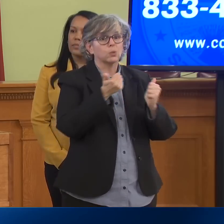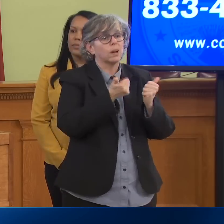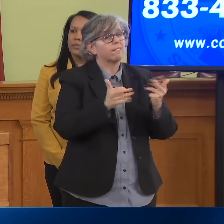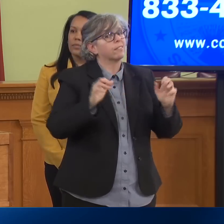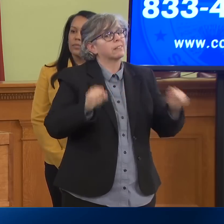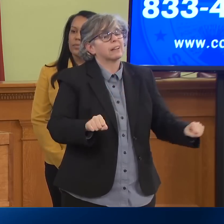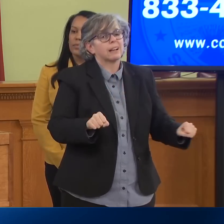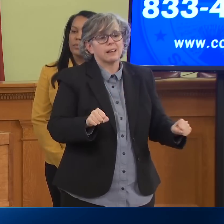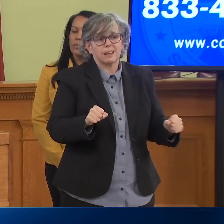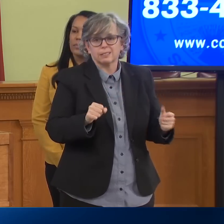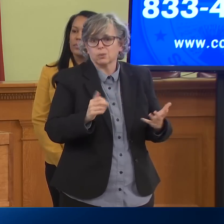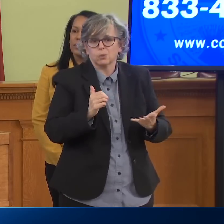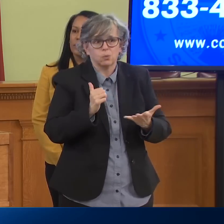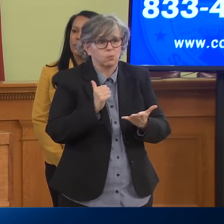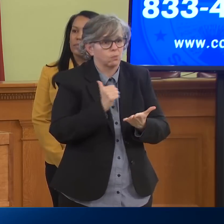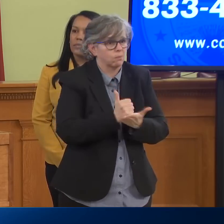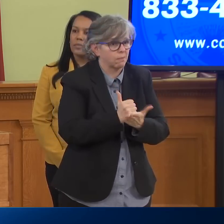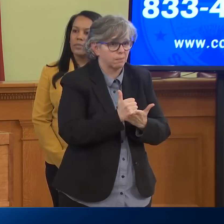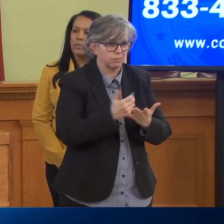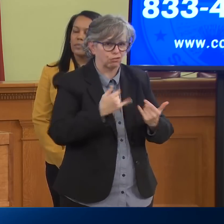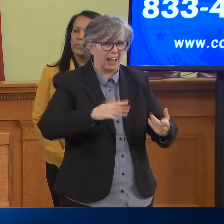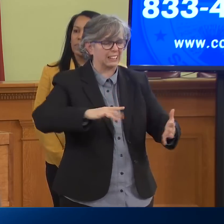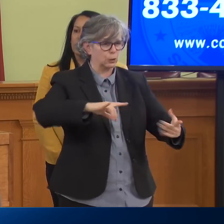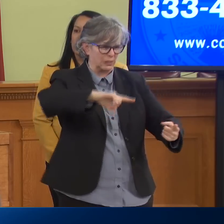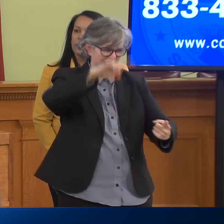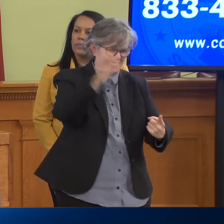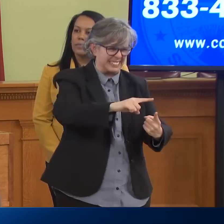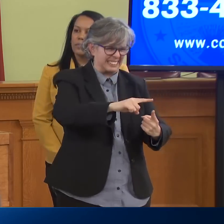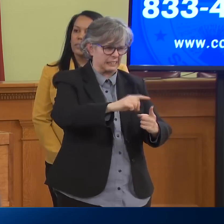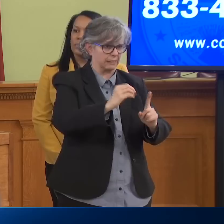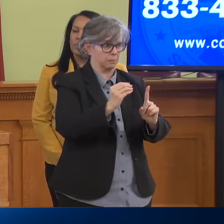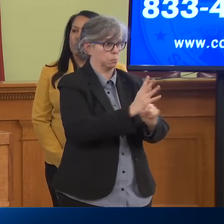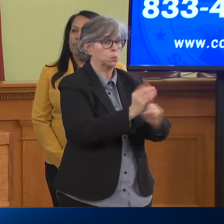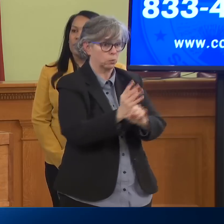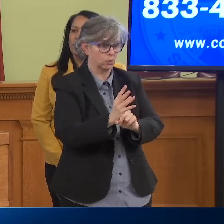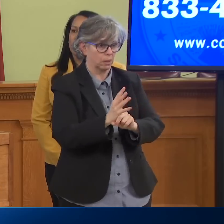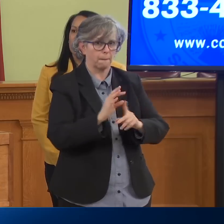ACCESSING HEALTHCARE AND MENTAL HEALTH AND ADDICTION CARE AS WELL.